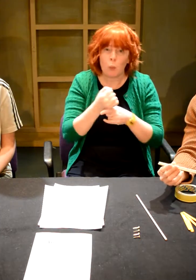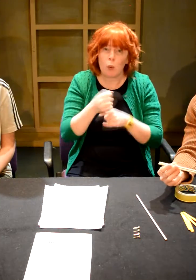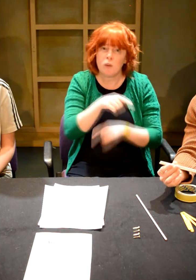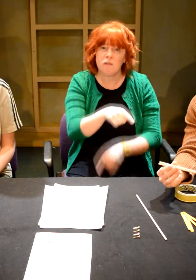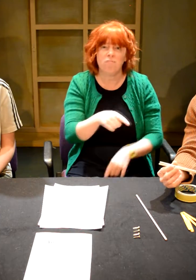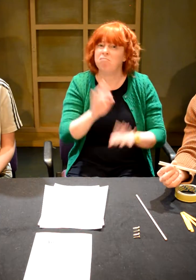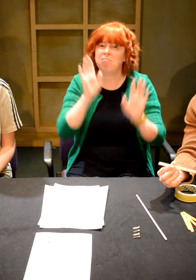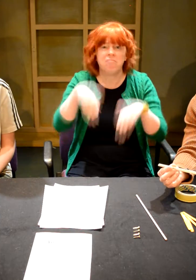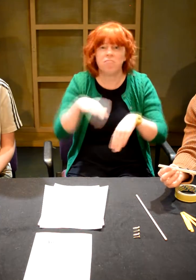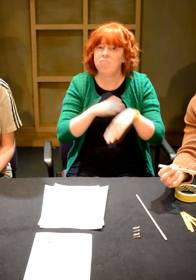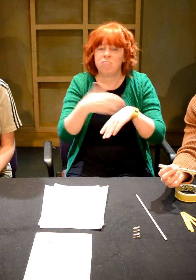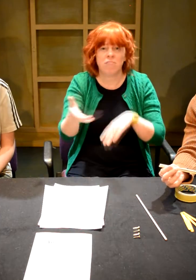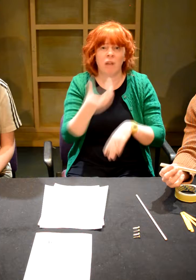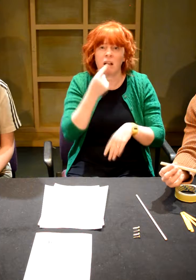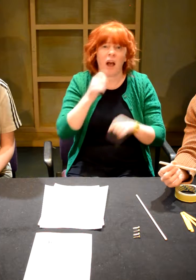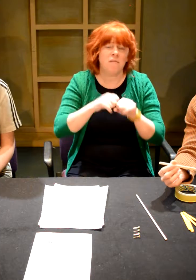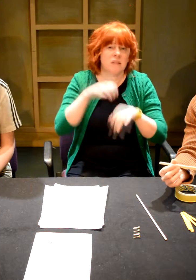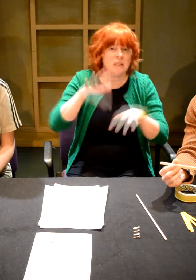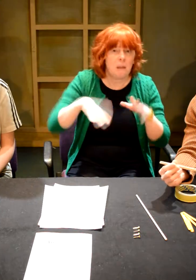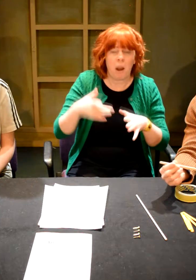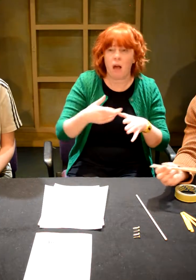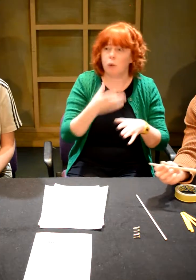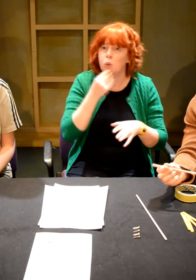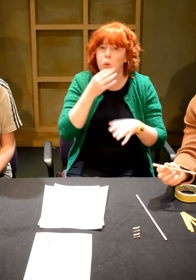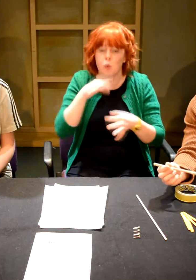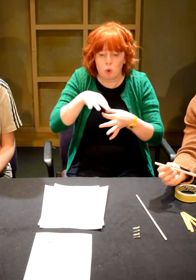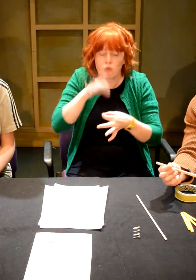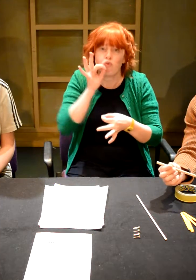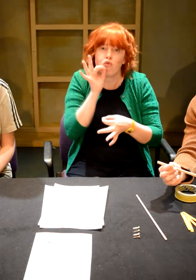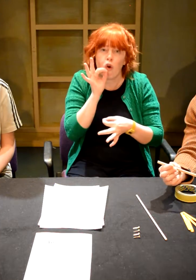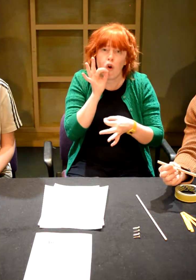anything similar you could use straws, they wouldn't be as strong, but you could use straws,